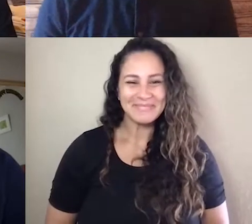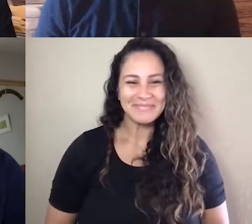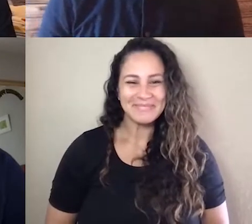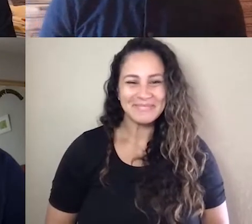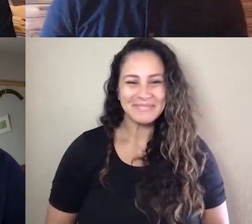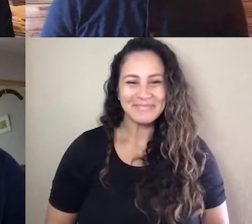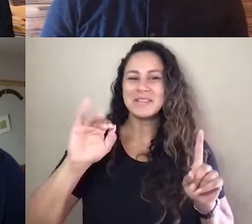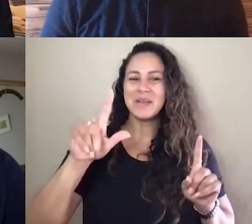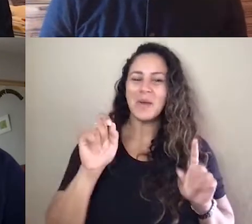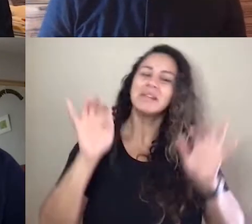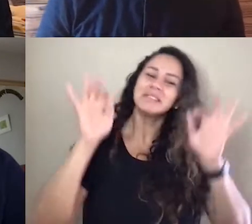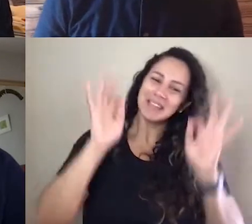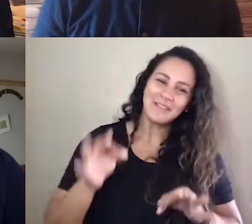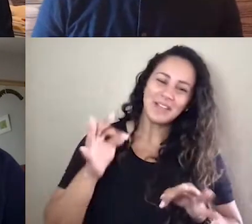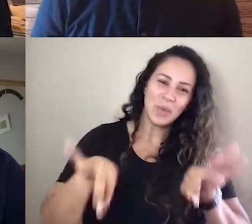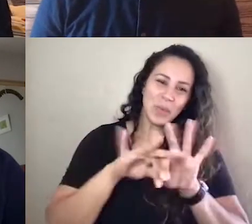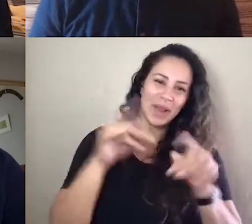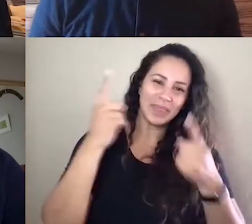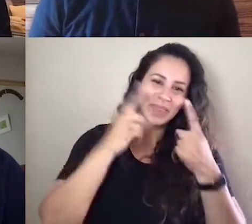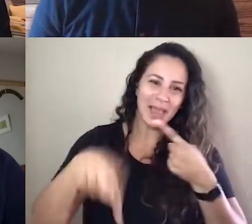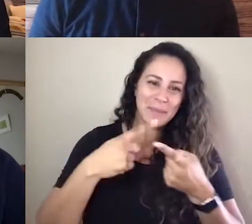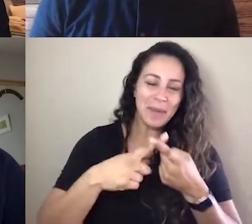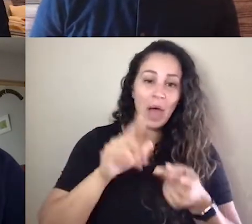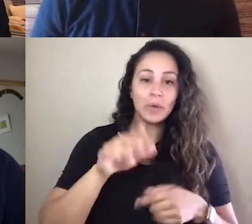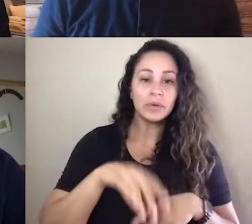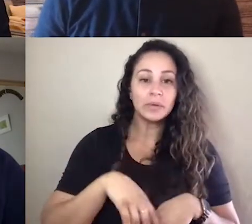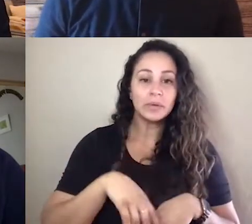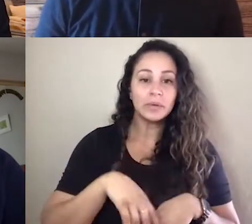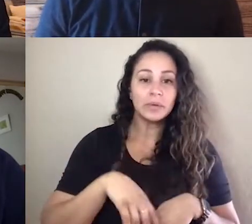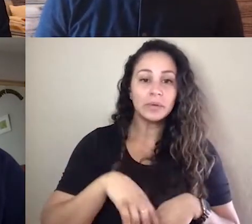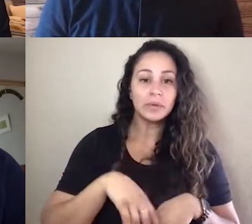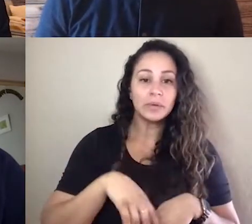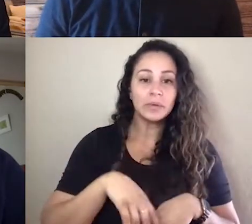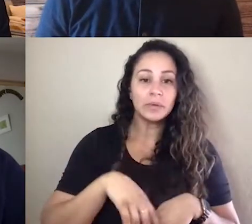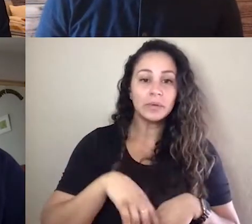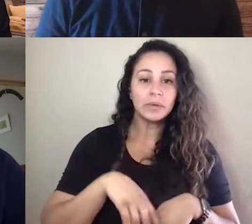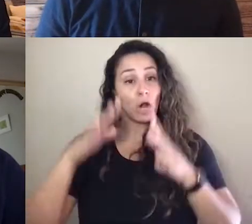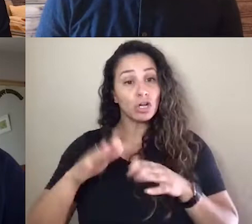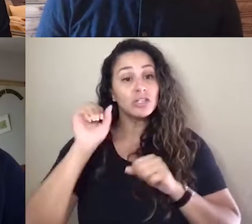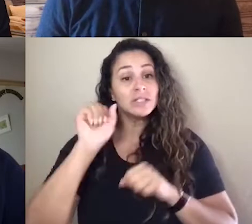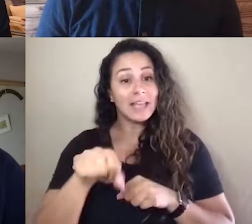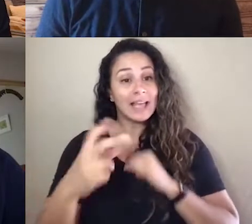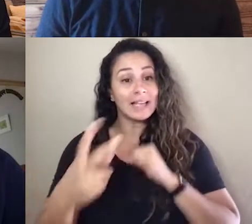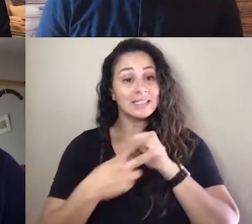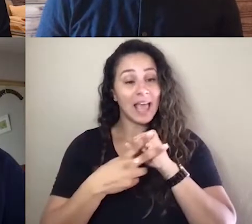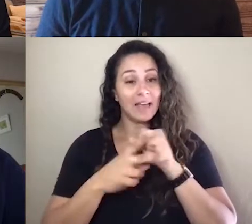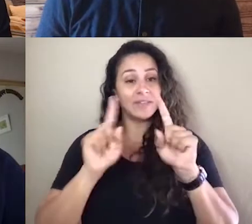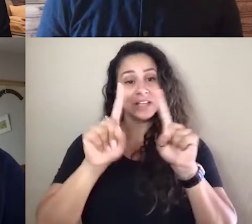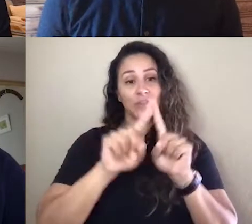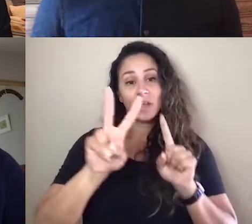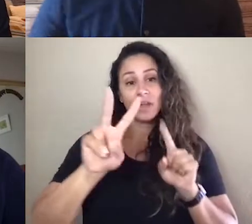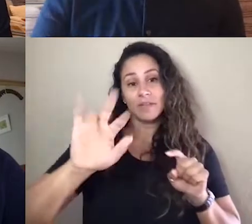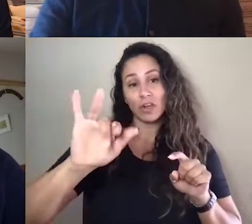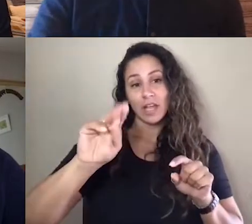HOW ABOUT CAN MARKETERS SAVE VARIATIONS OF THE DEVELOPER CREATED SECTIONS?